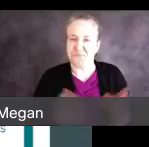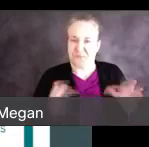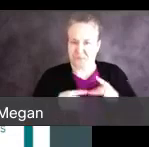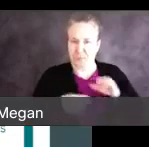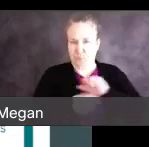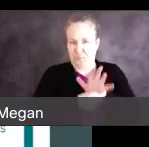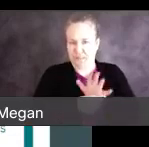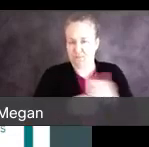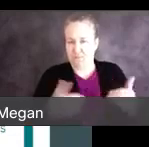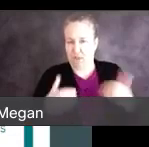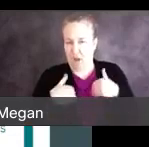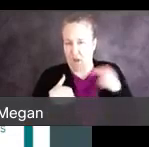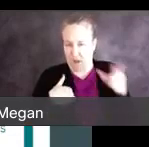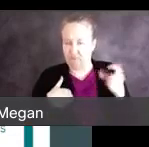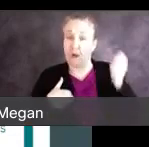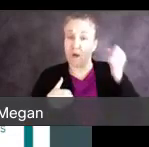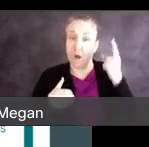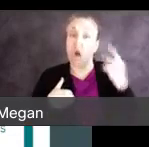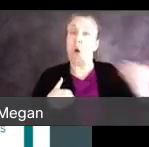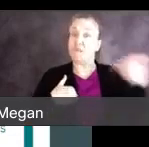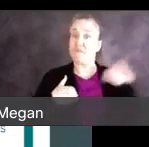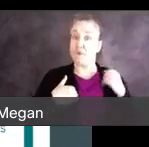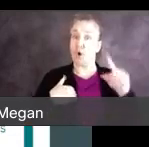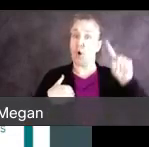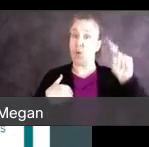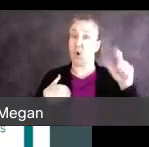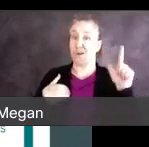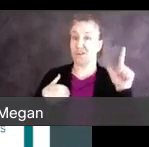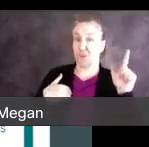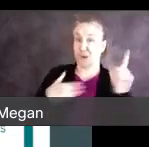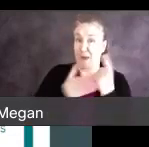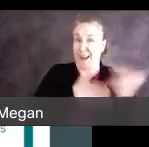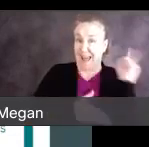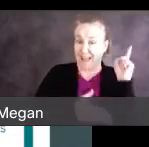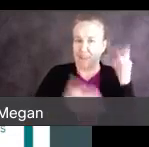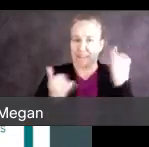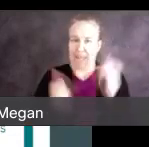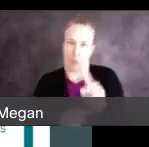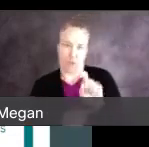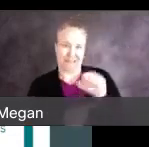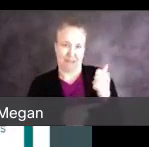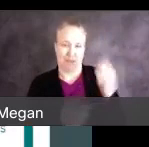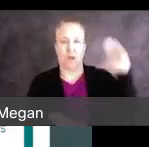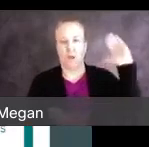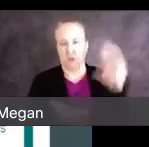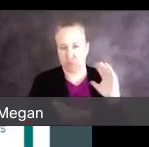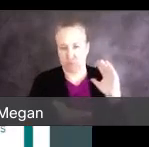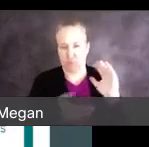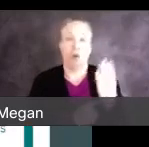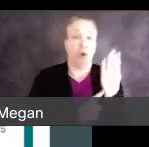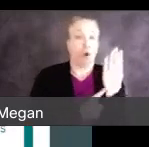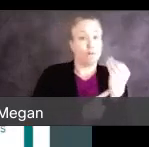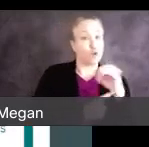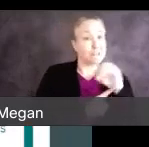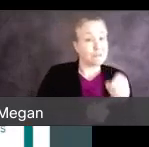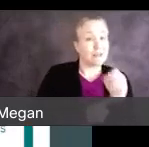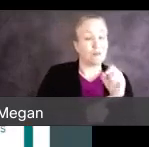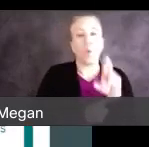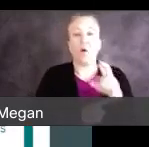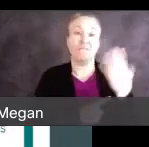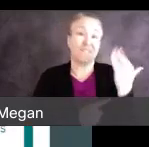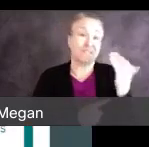This is decreased from 121 last week. 14% or 15 of these individuals are requiring a ventilator.